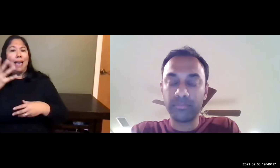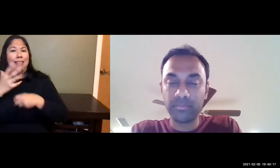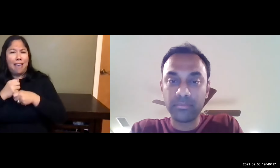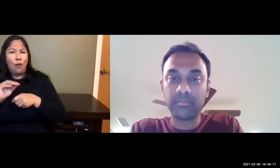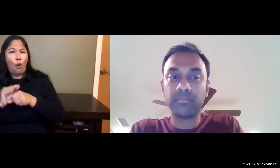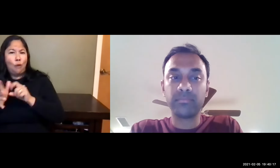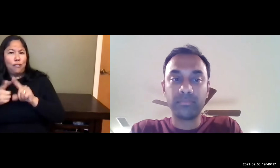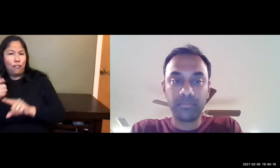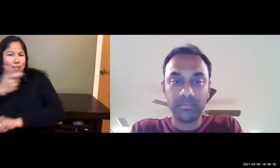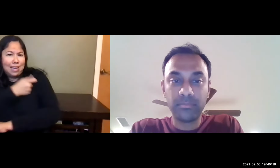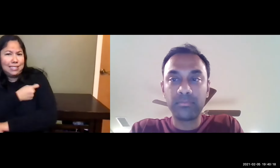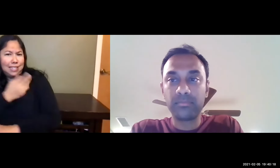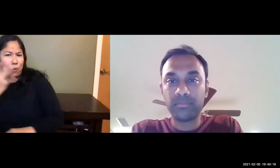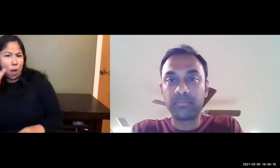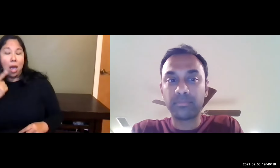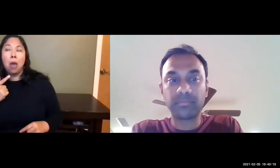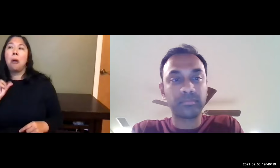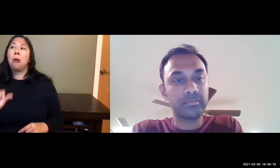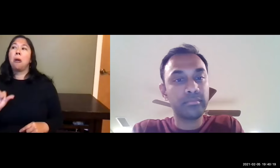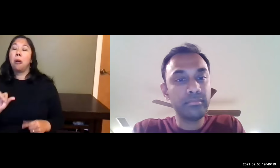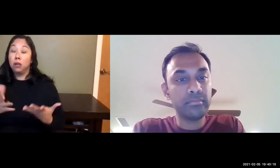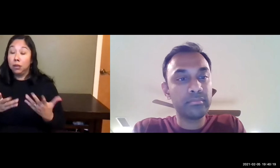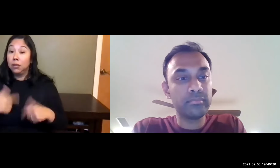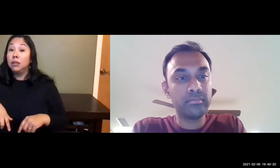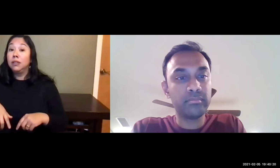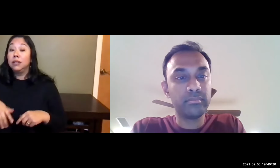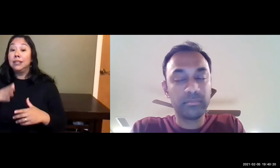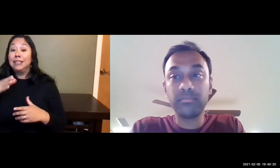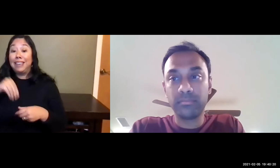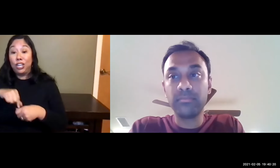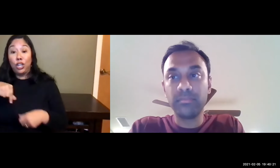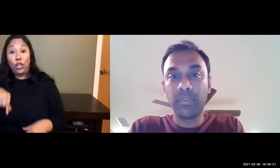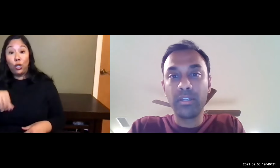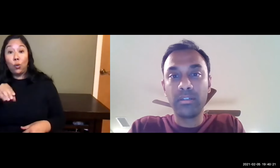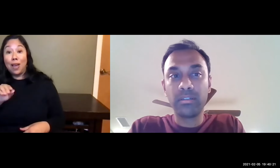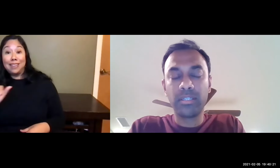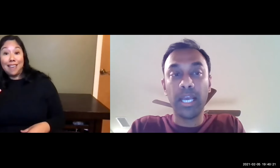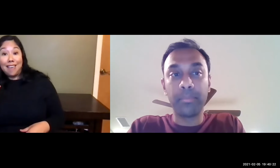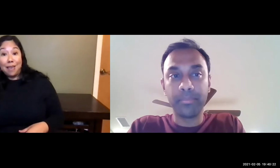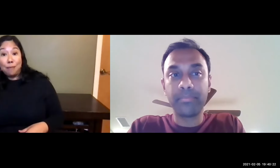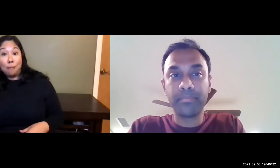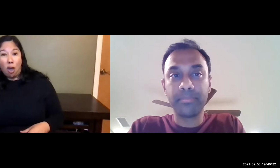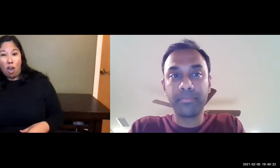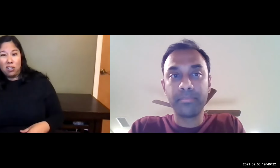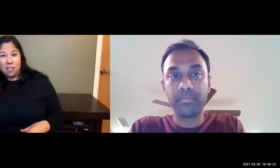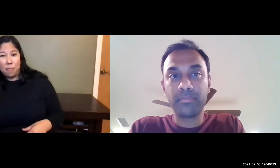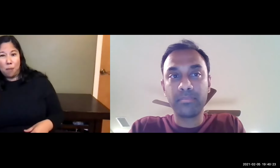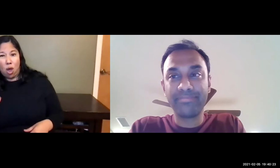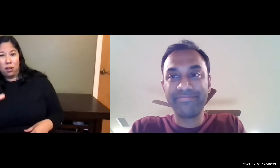I see that there are a few questions in the Q&A box on this Zoom window.